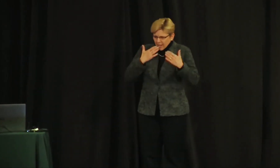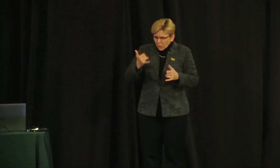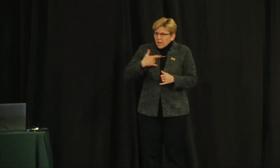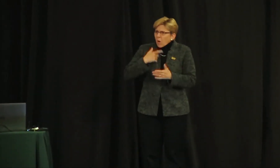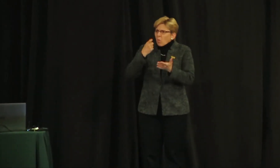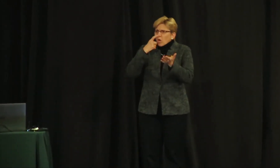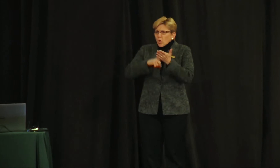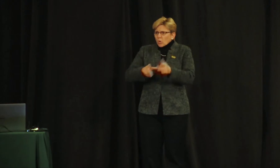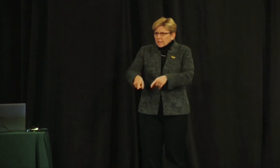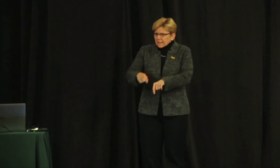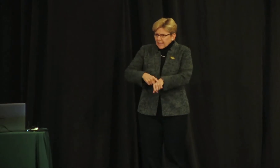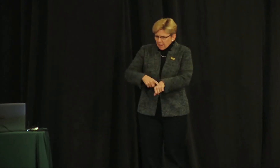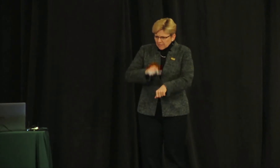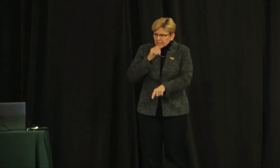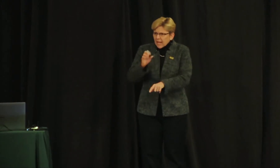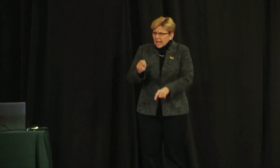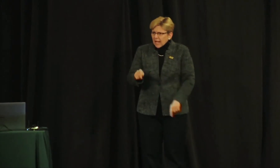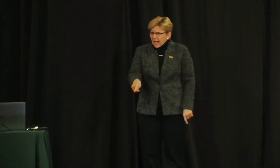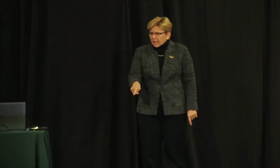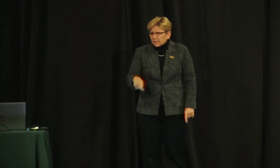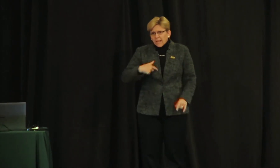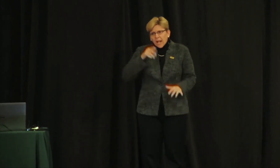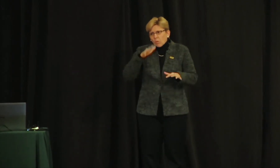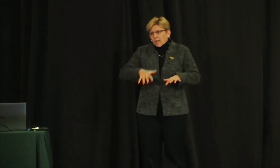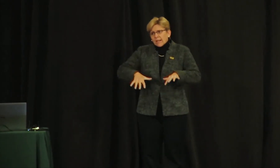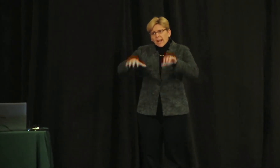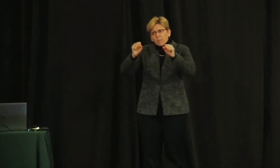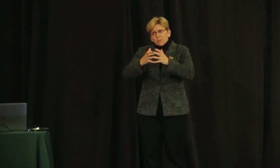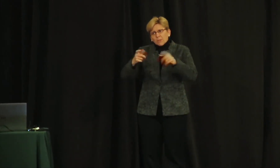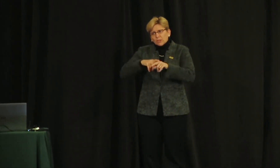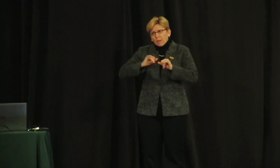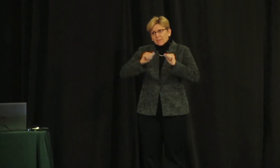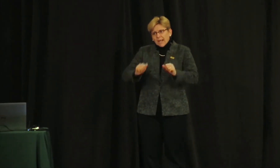Okay I just want to note that the timer is not on and I will take up as much